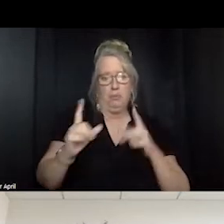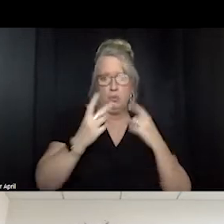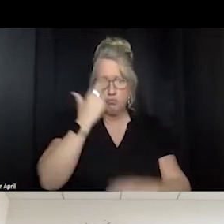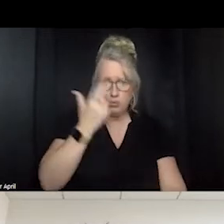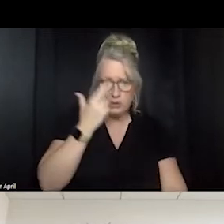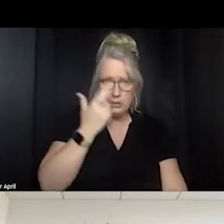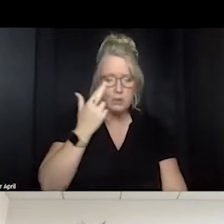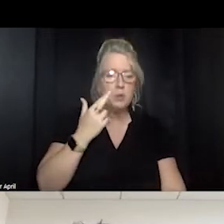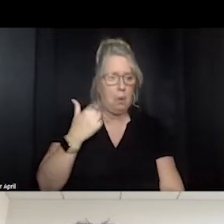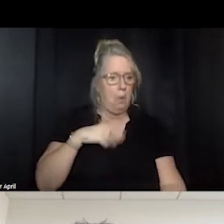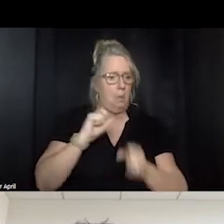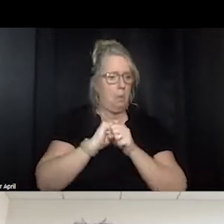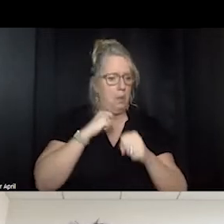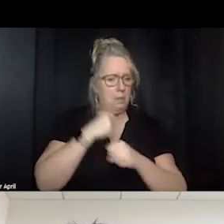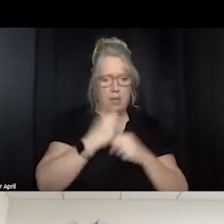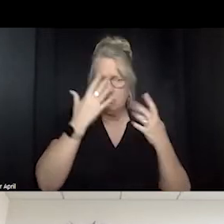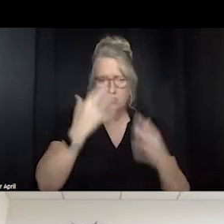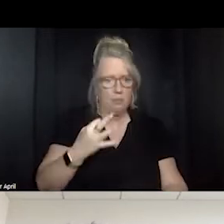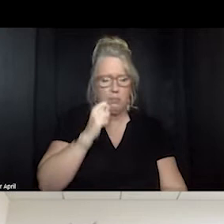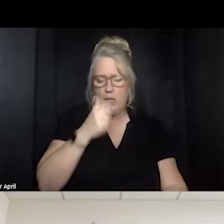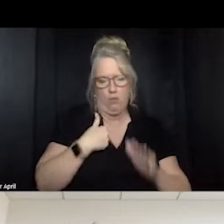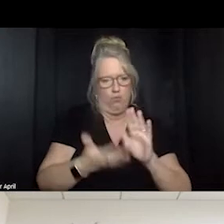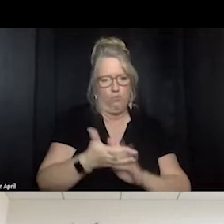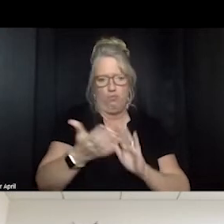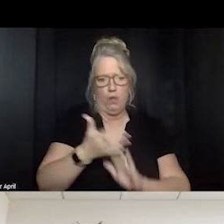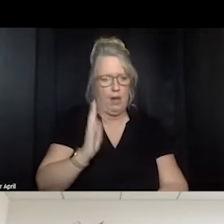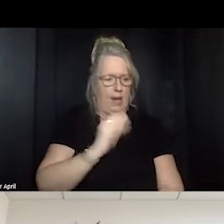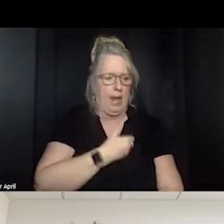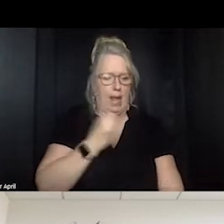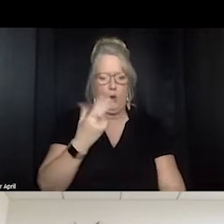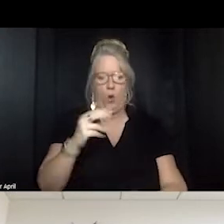WE JUST MADE A DECISION THAT WE ARE NOT GOING TO RUN OUR OWN IN PATIENT BED, SUBACUTE BED UNIT.